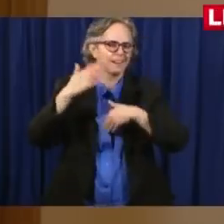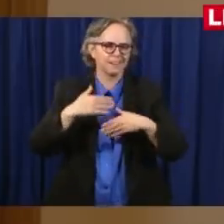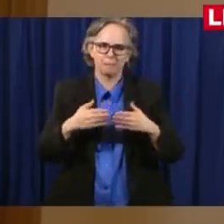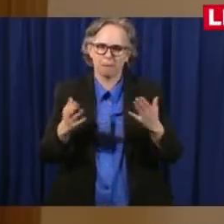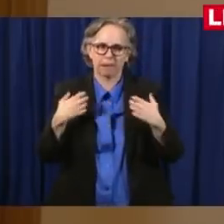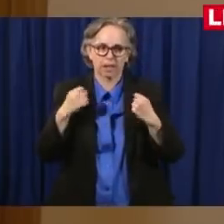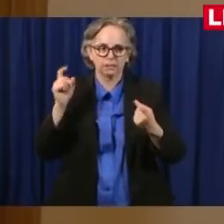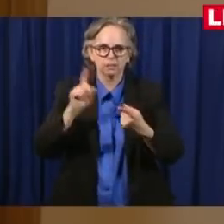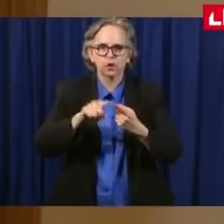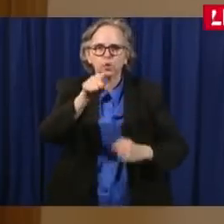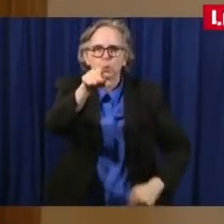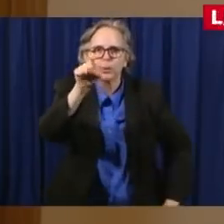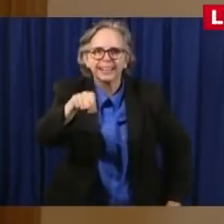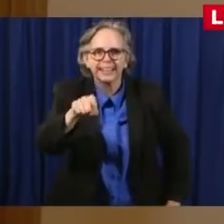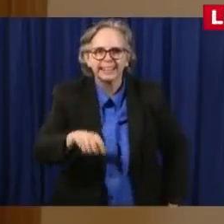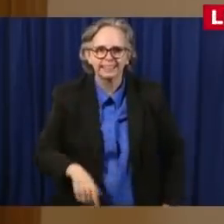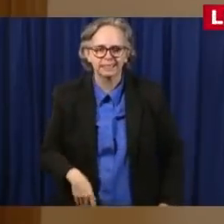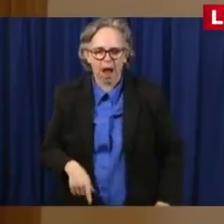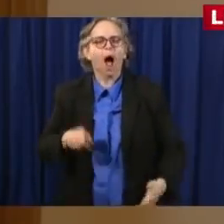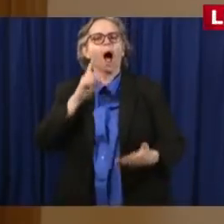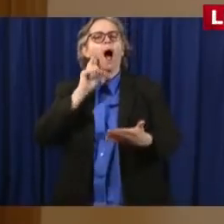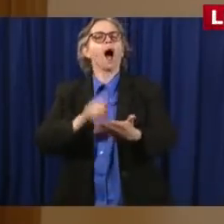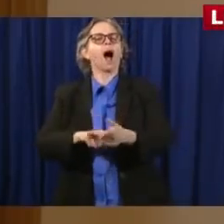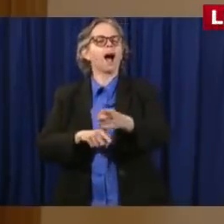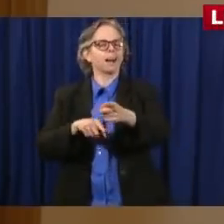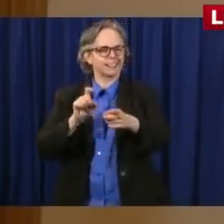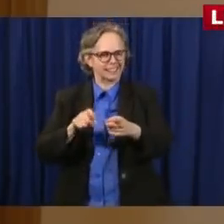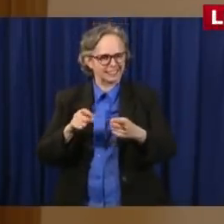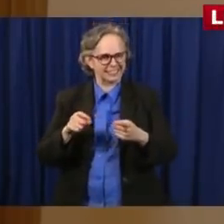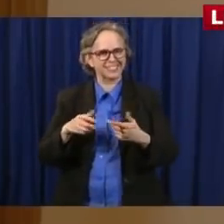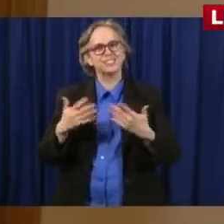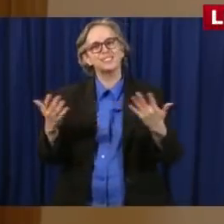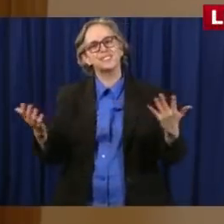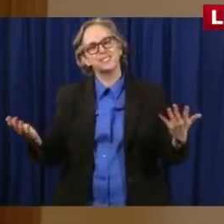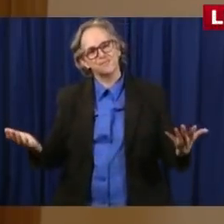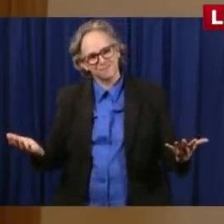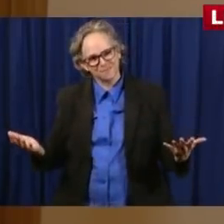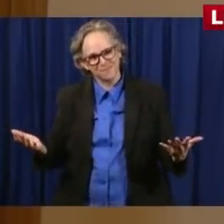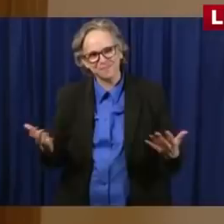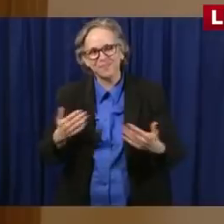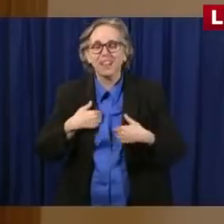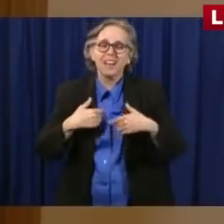PUBLIC HEALTH IS SOMETHING YOU NEVER SEE UNTIL YOU NEED IT.